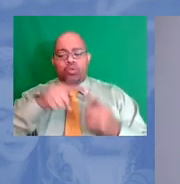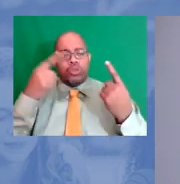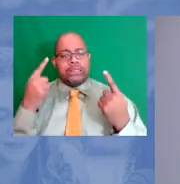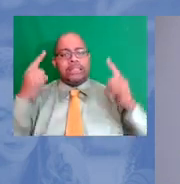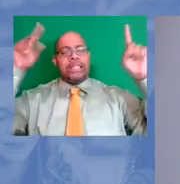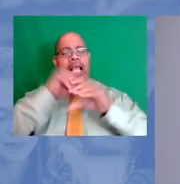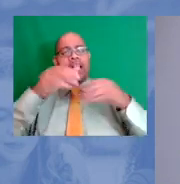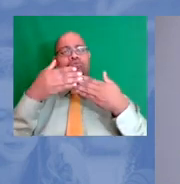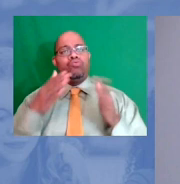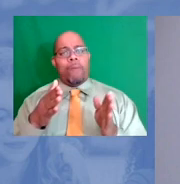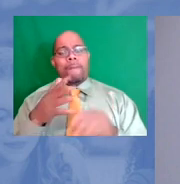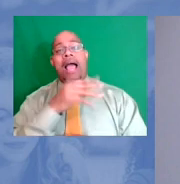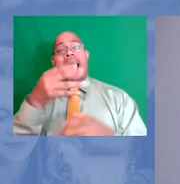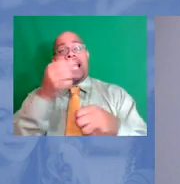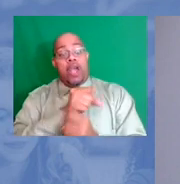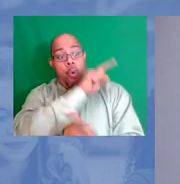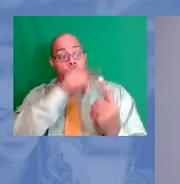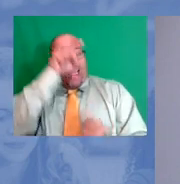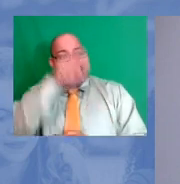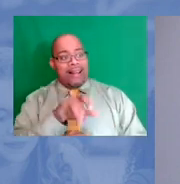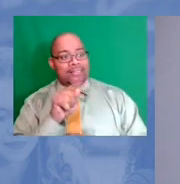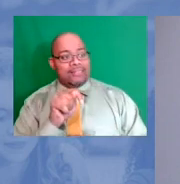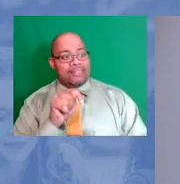THEY GET IT WITH THEY NEED IT IN THE WAY THEY NEED IT.